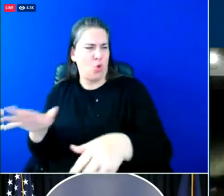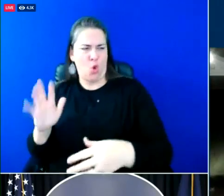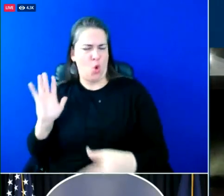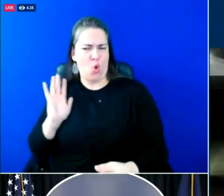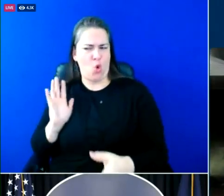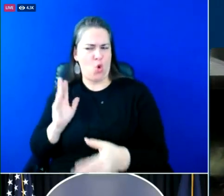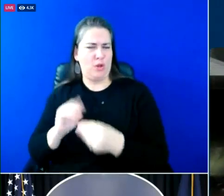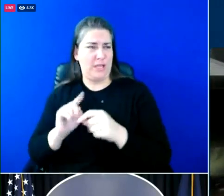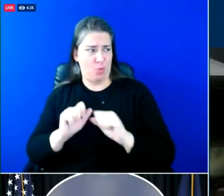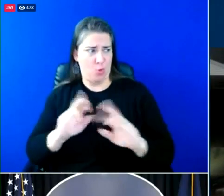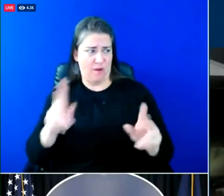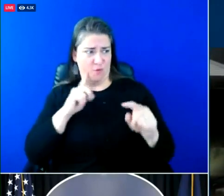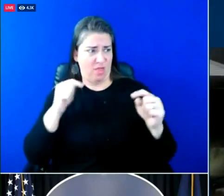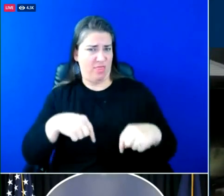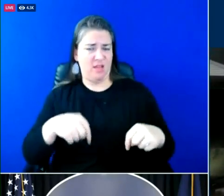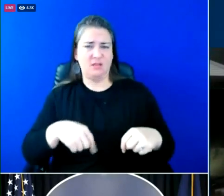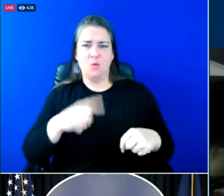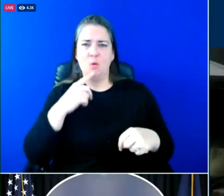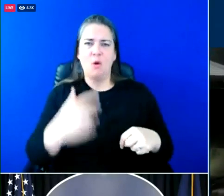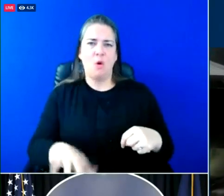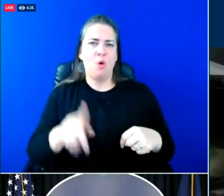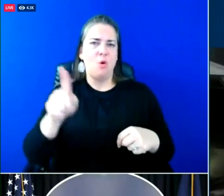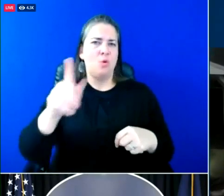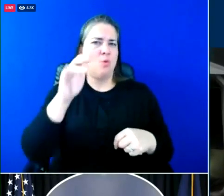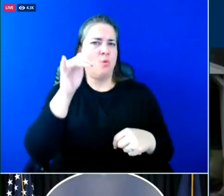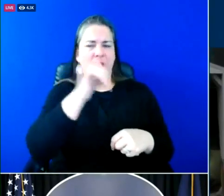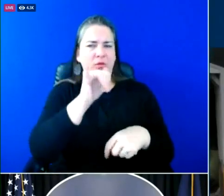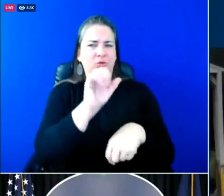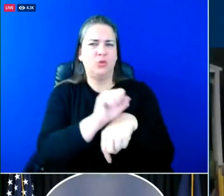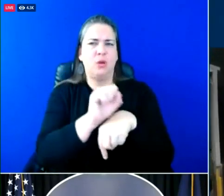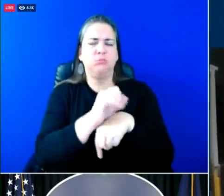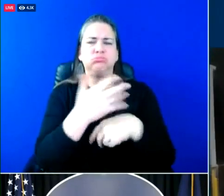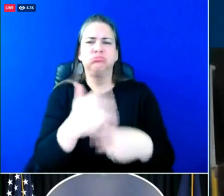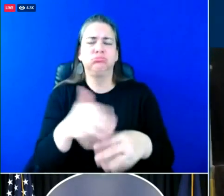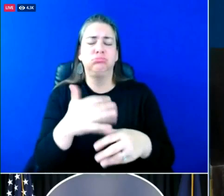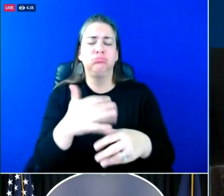they've done an extraordinary job. Western Kentucky got the first, the